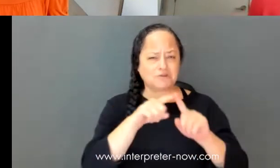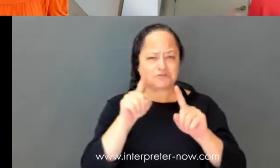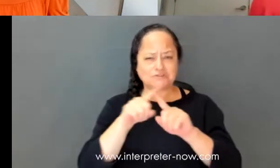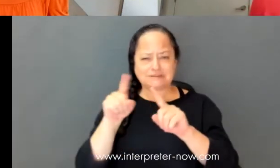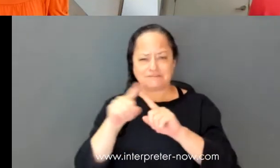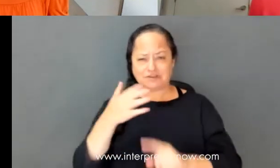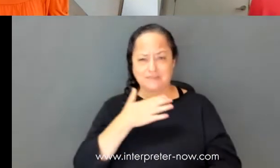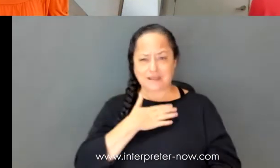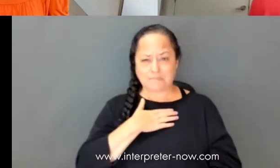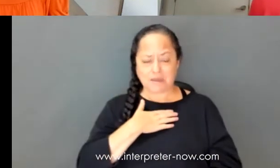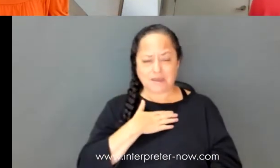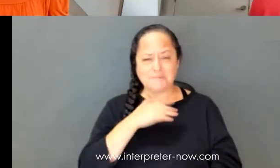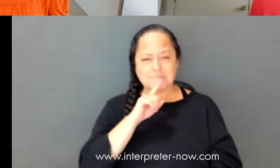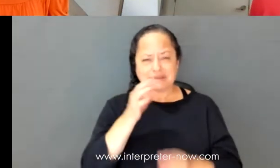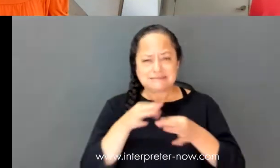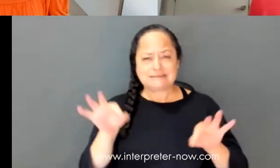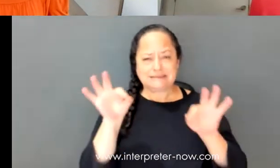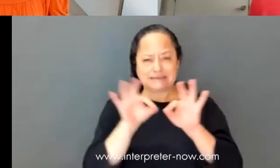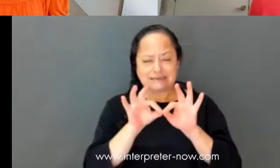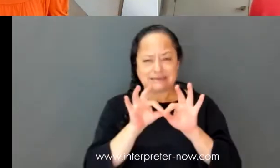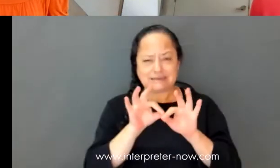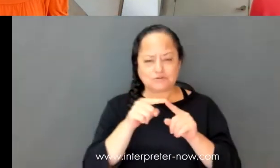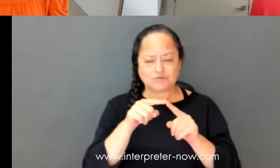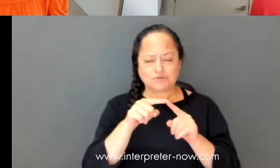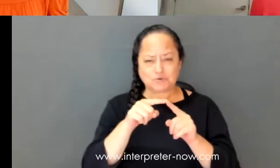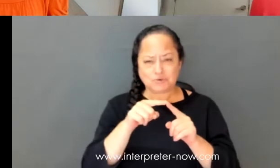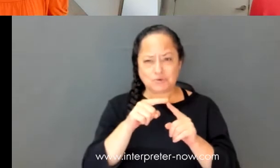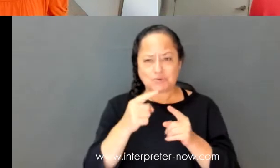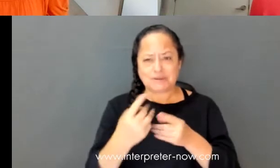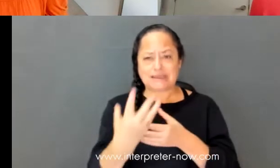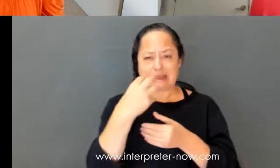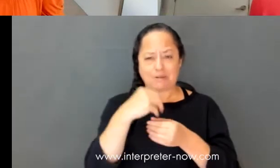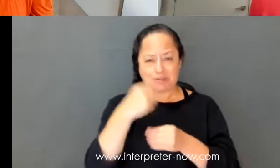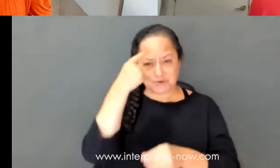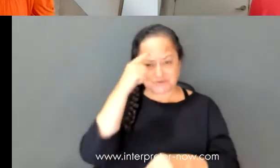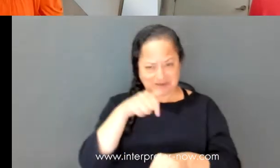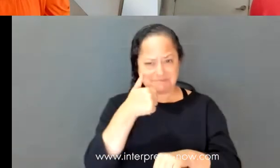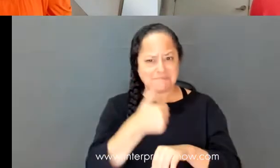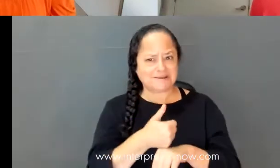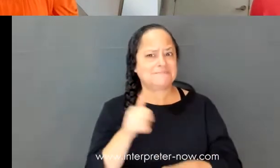I think that's key and central to an inclusion mindset. Yeah, absolutely.